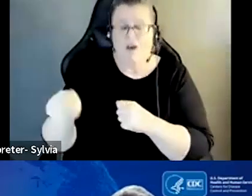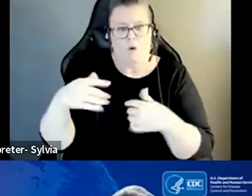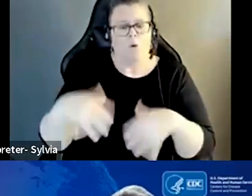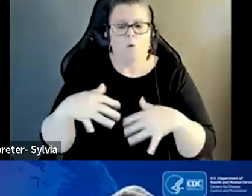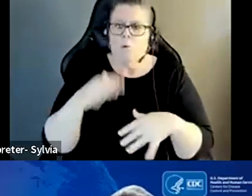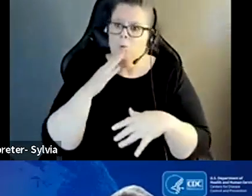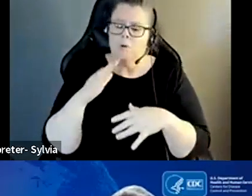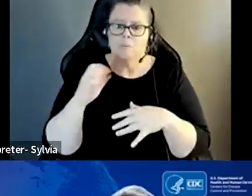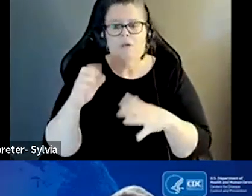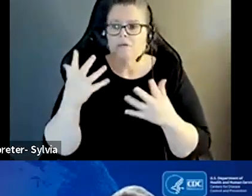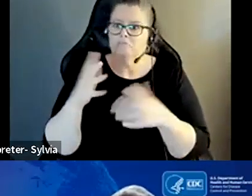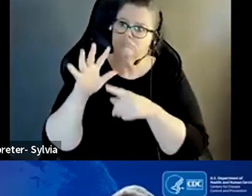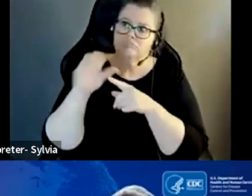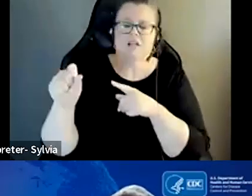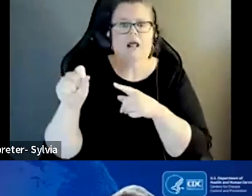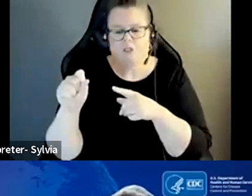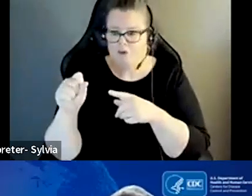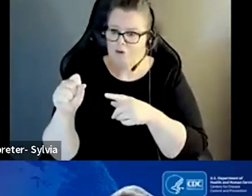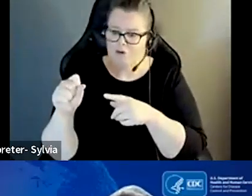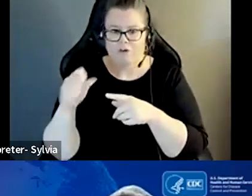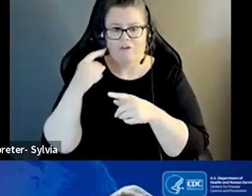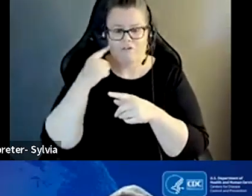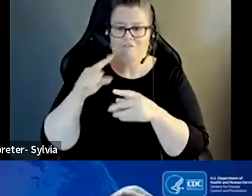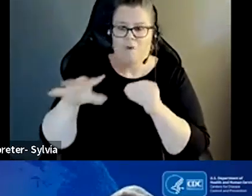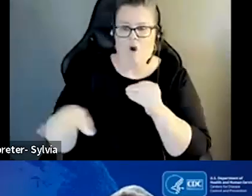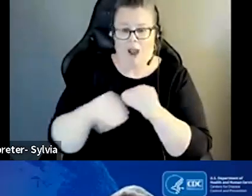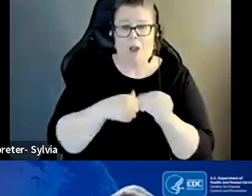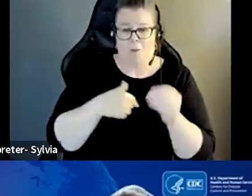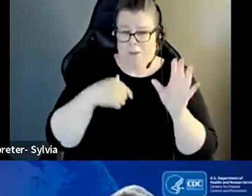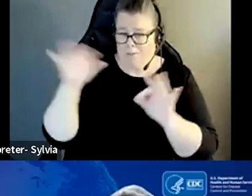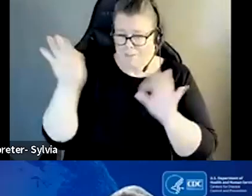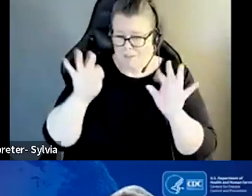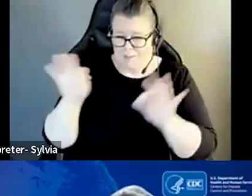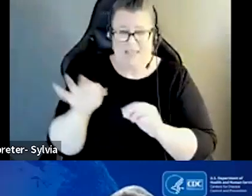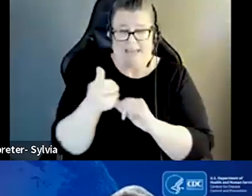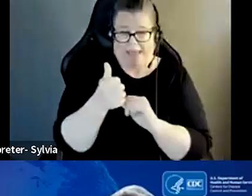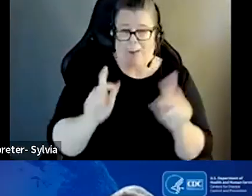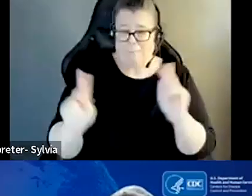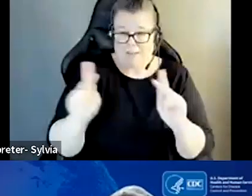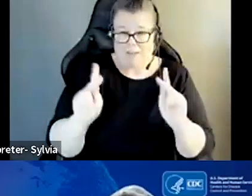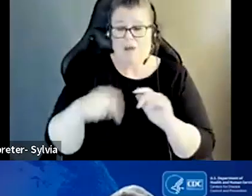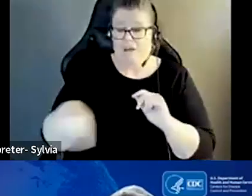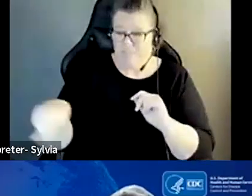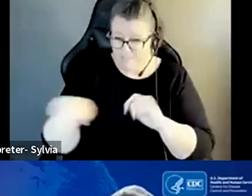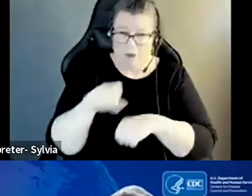to our workgroup. The ten people selected for the workgroup do the work of health equity every single day, working with ,